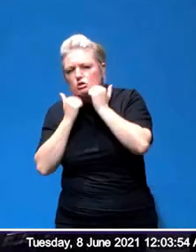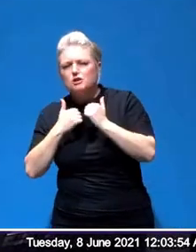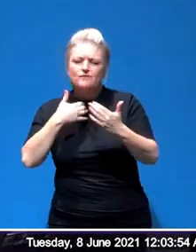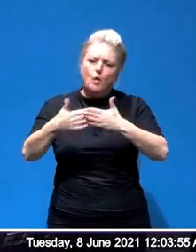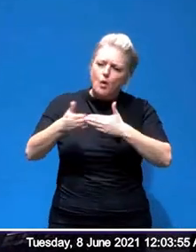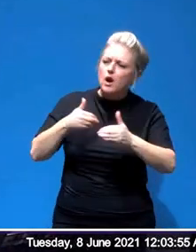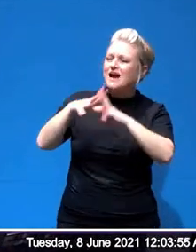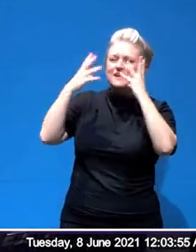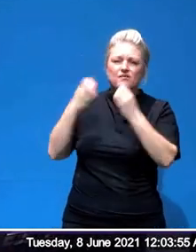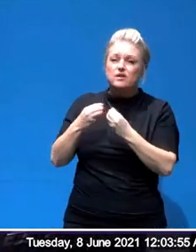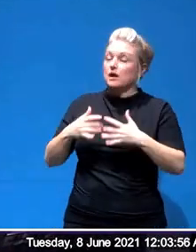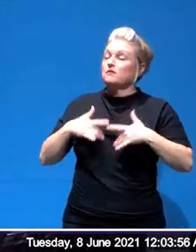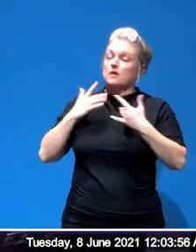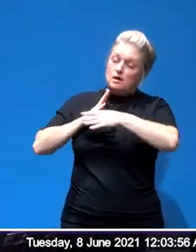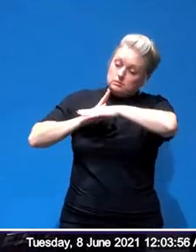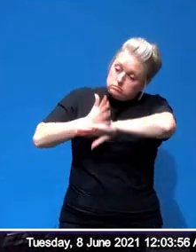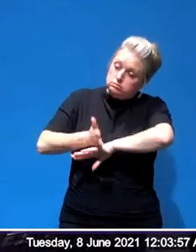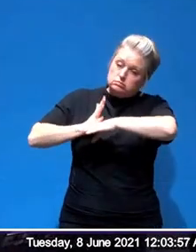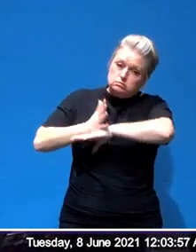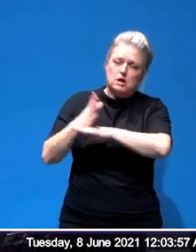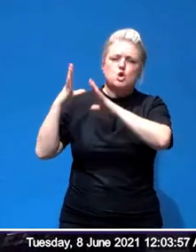and causing enormous stress to my husband and myself.